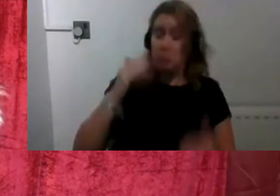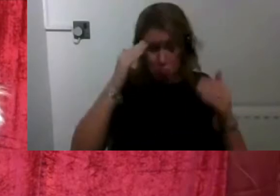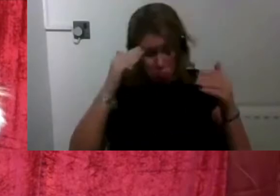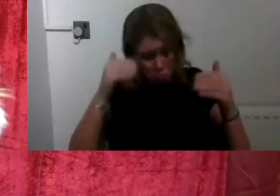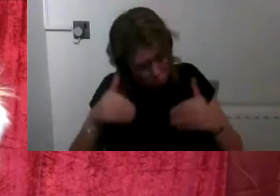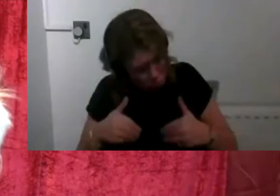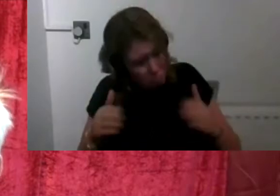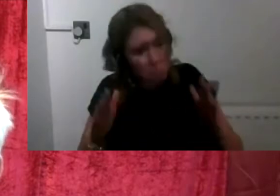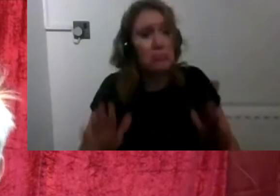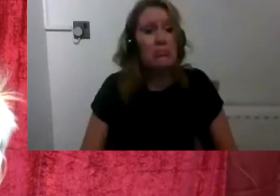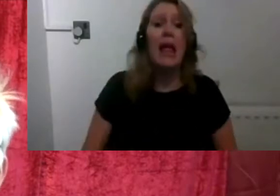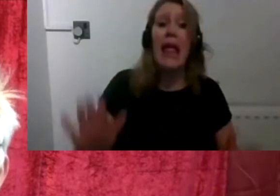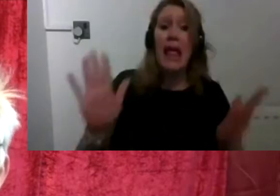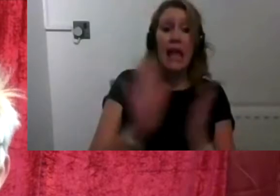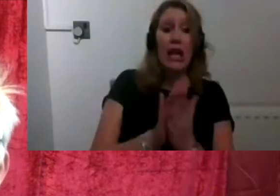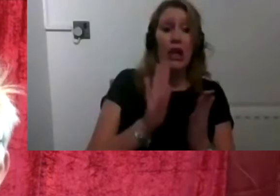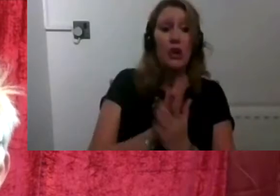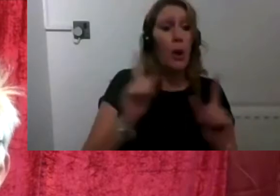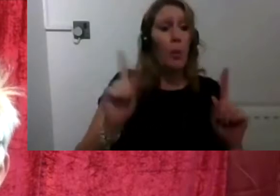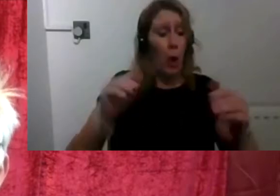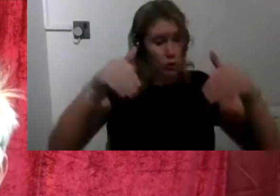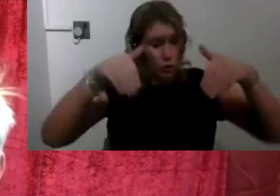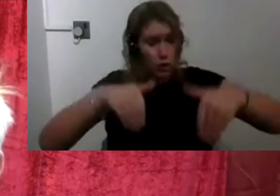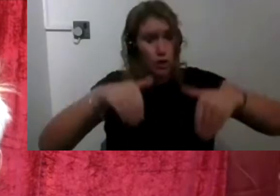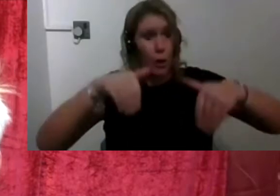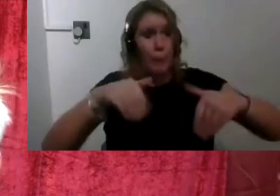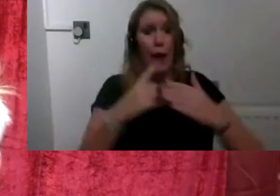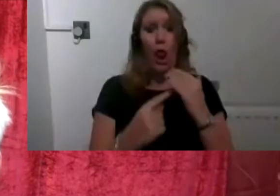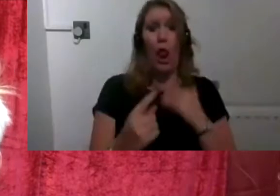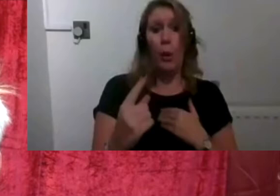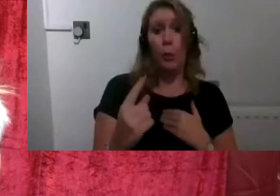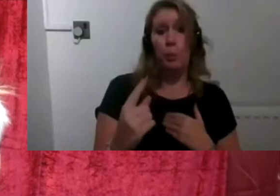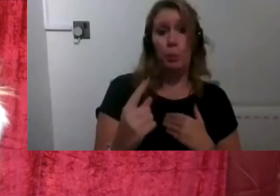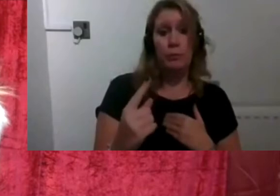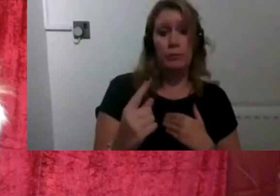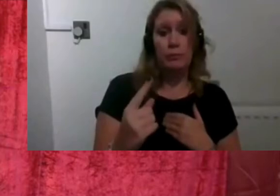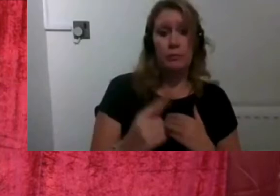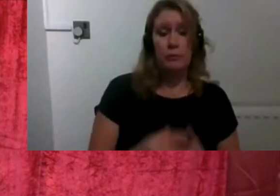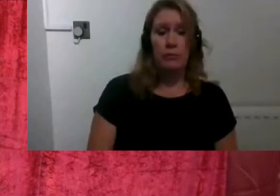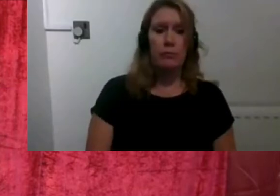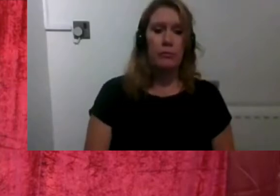Doing some thinking, Actually enjoying shopping …. Alone